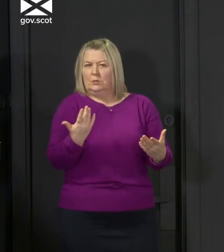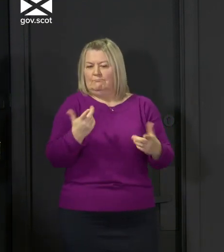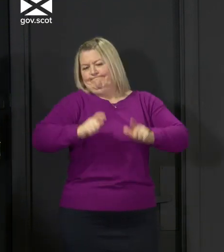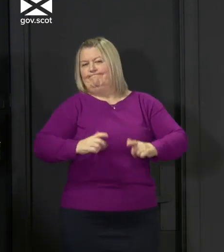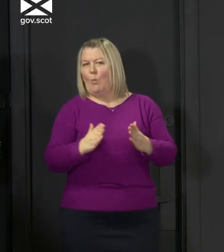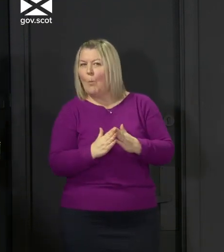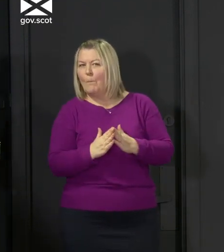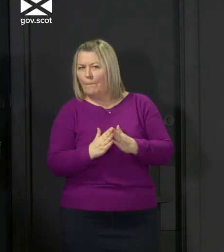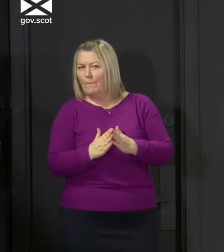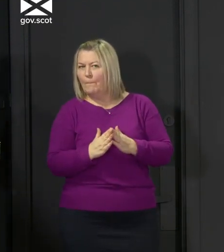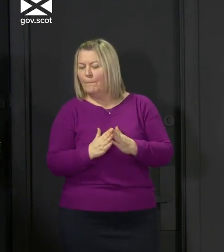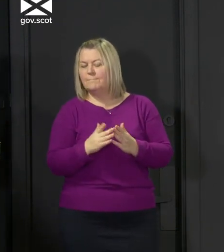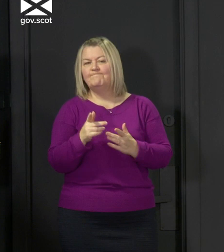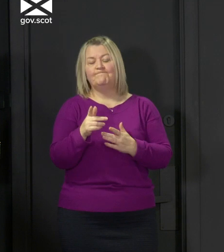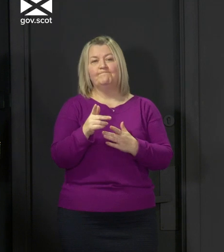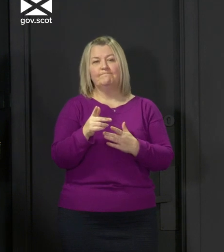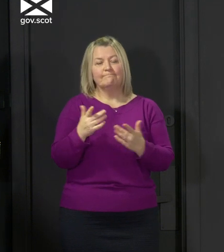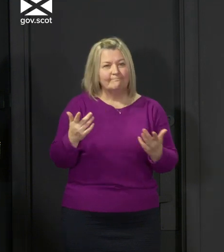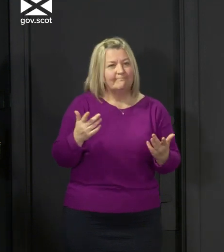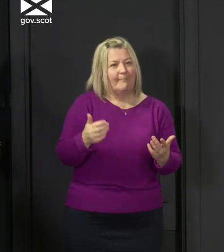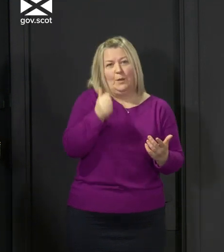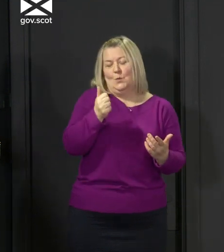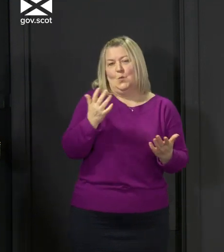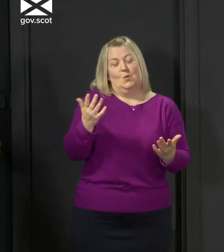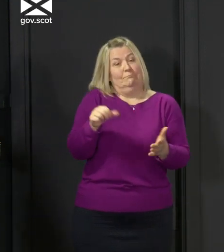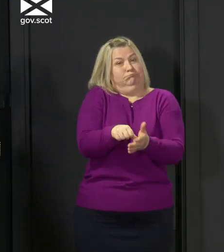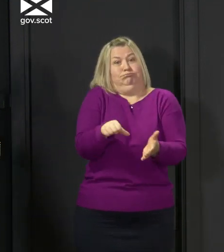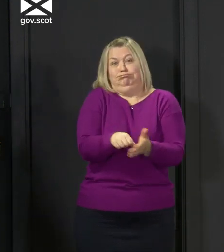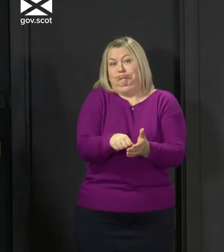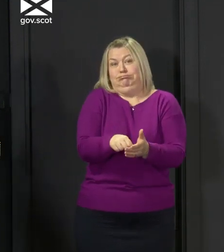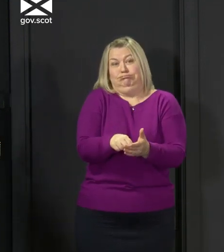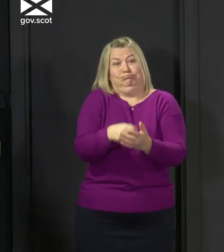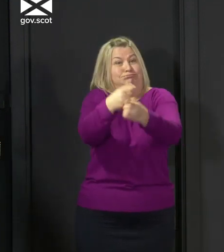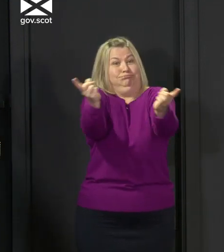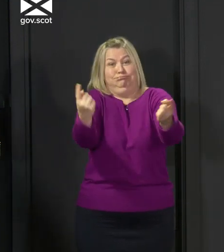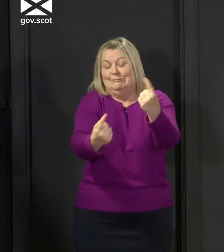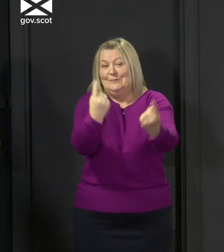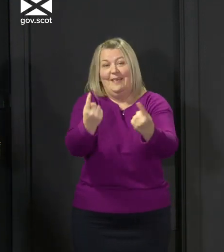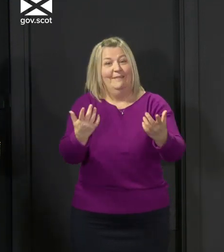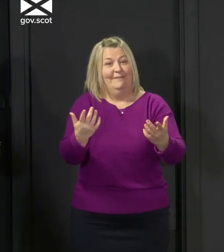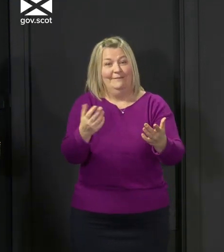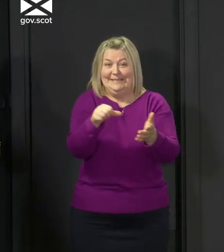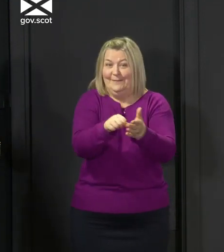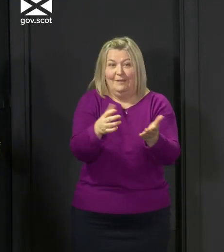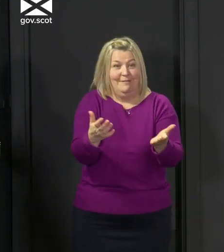I don't underestimate how difficult these restrictions are, and know they may well seem